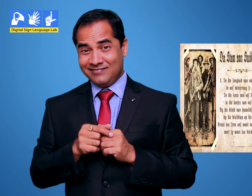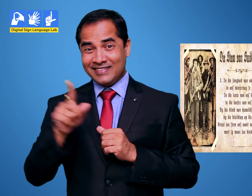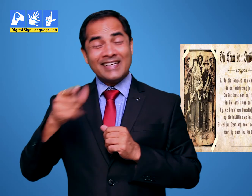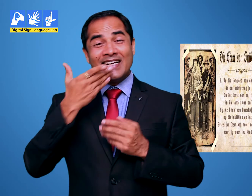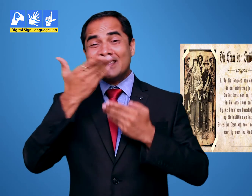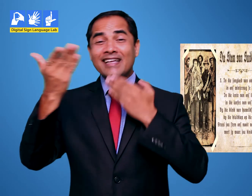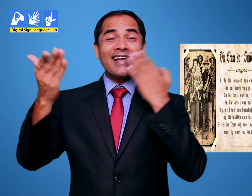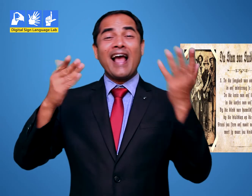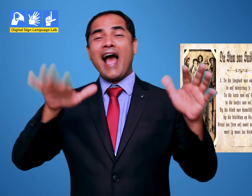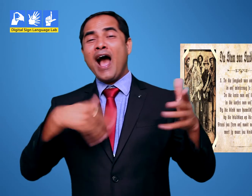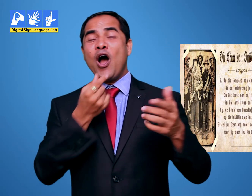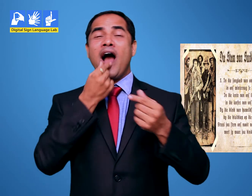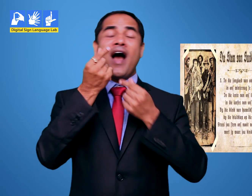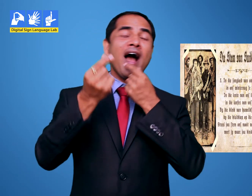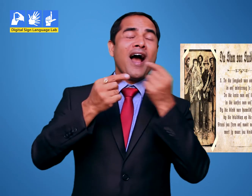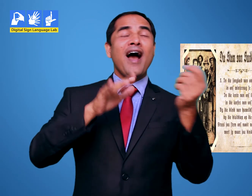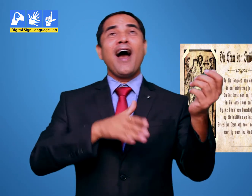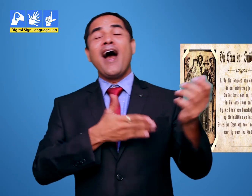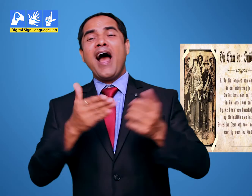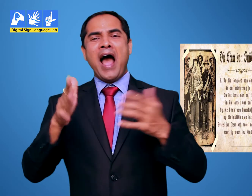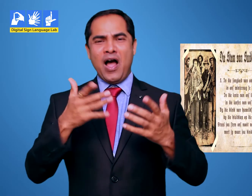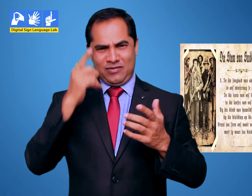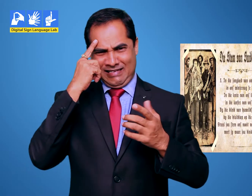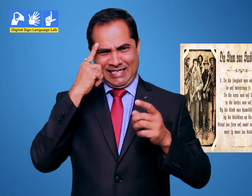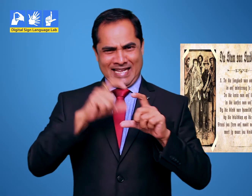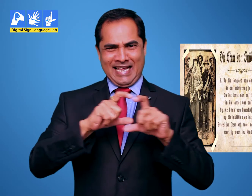they once despised,